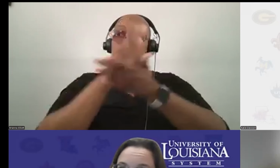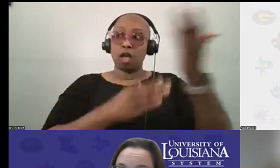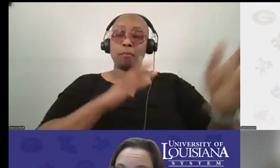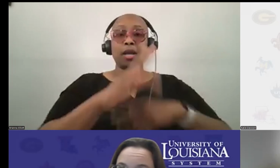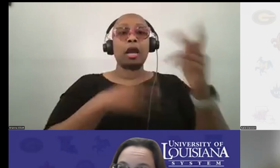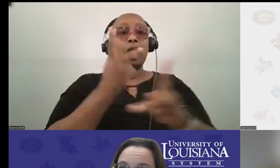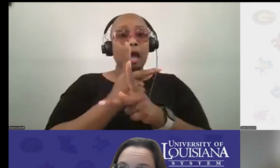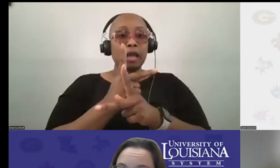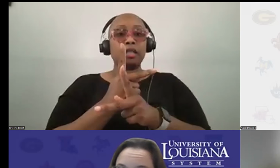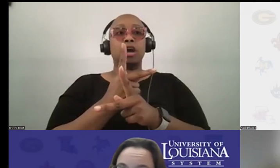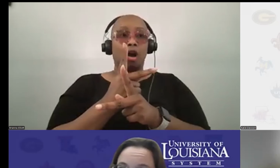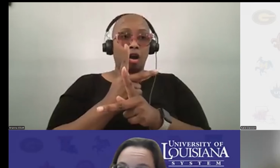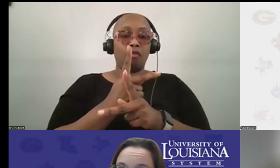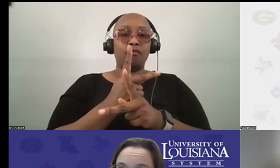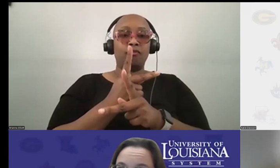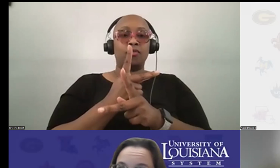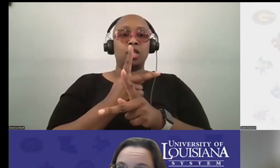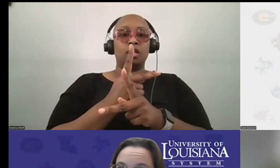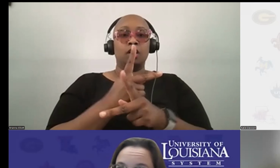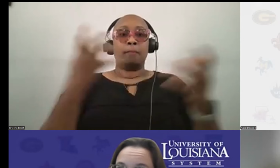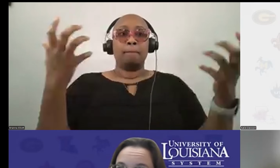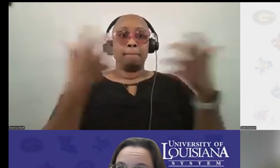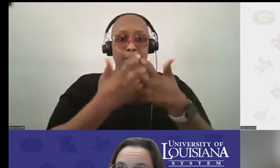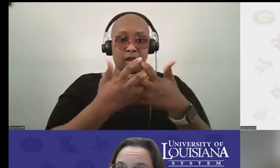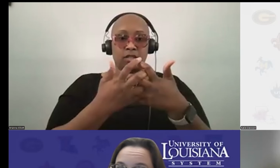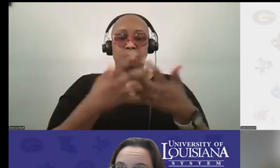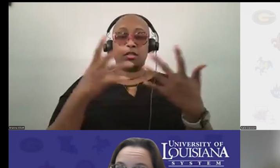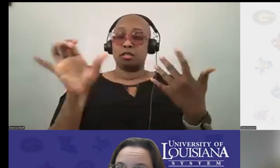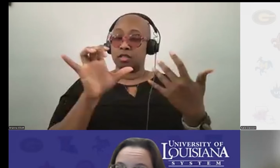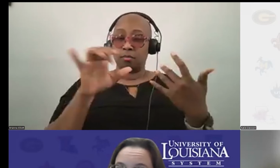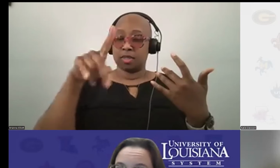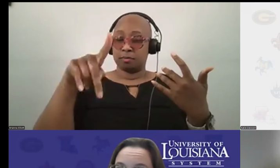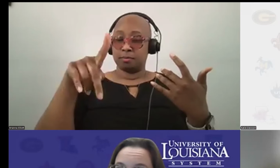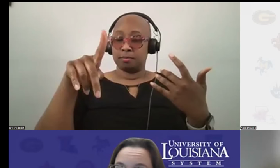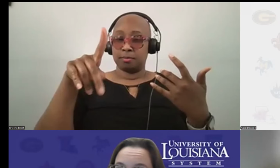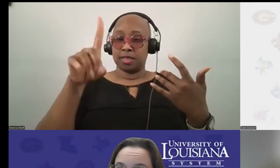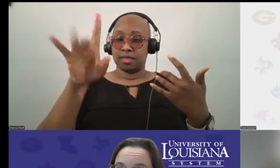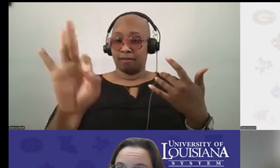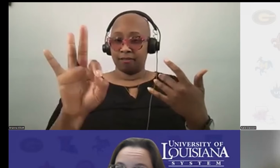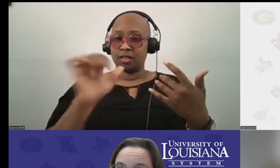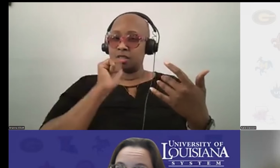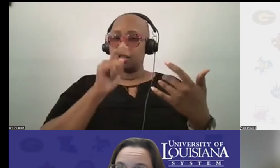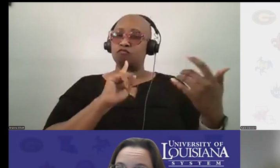an alternate format cuz like you saw within a PDF there's not really a way to like draw an outline